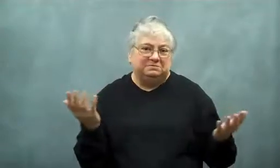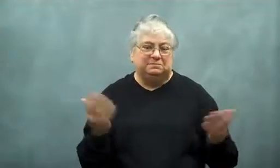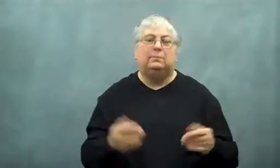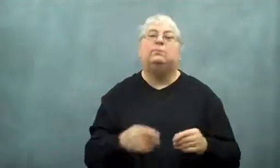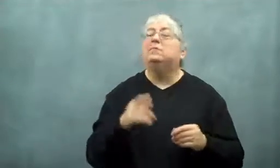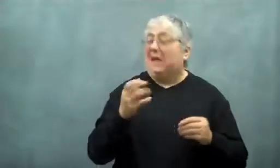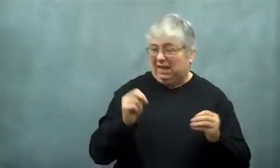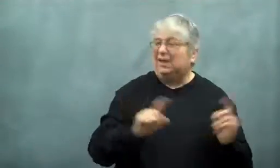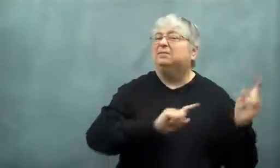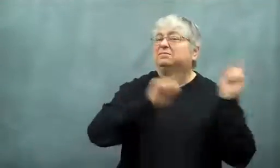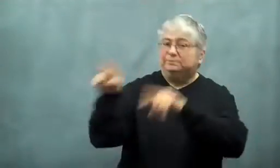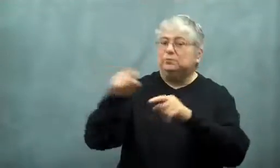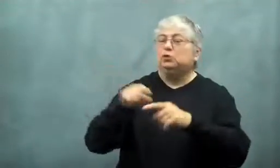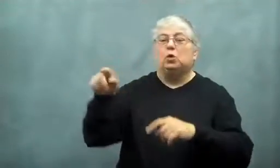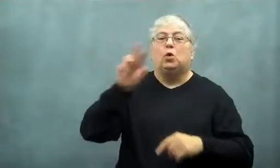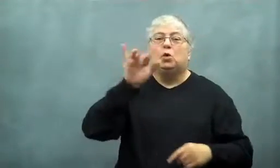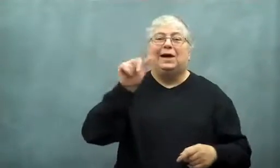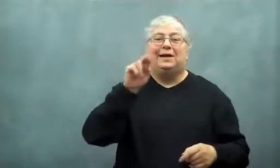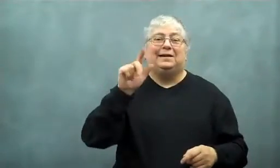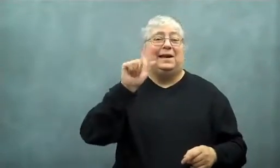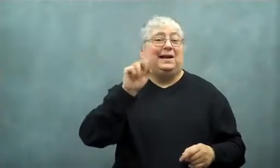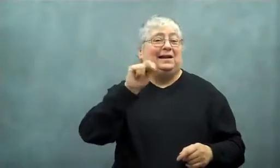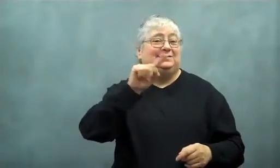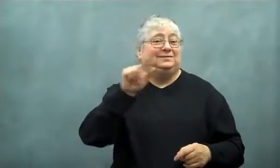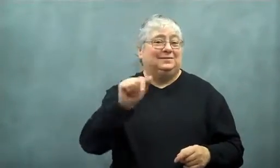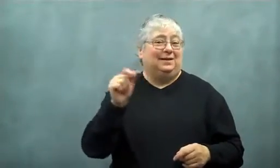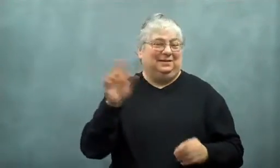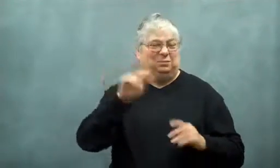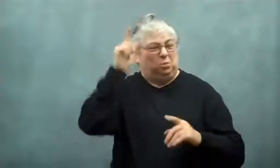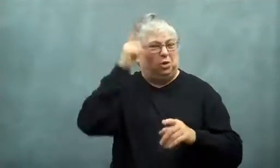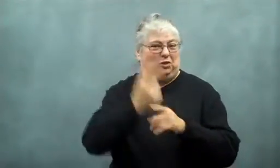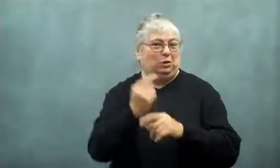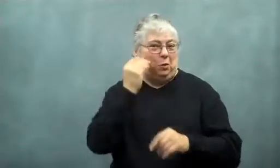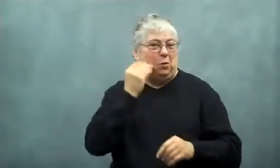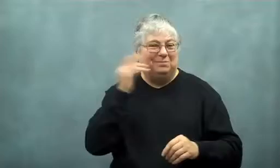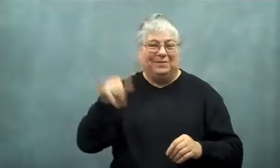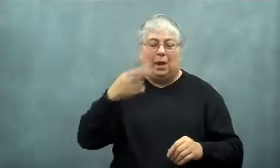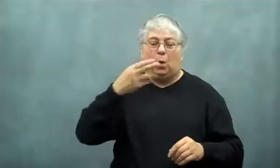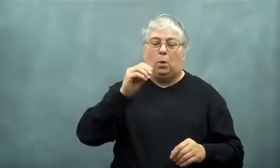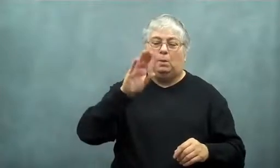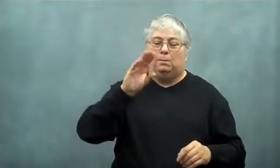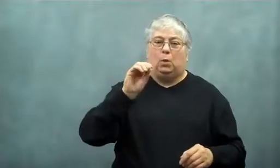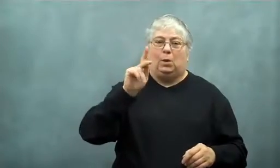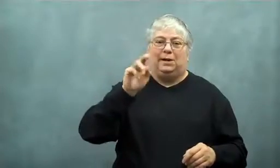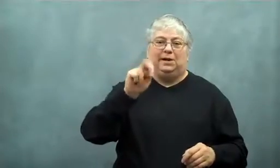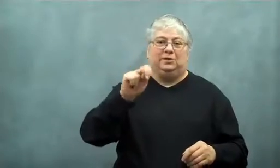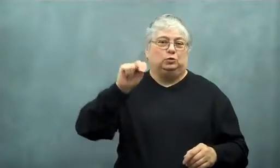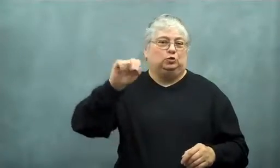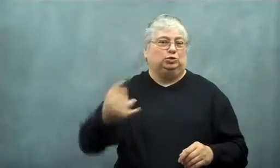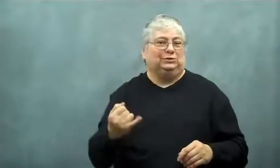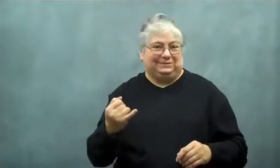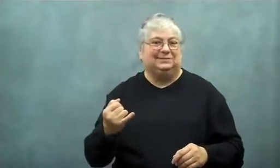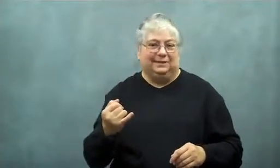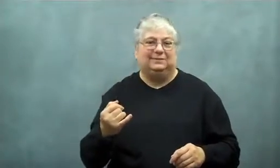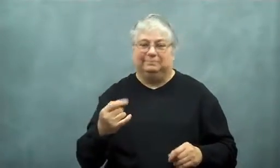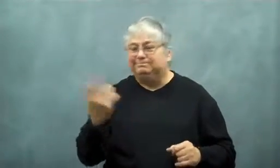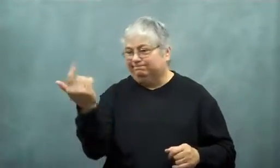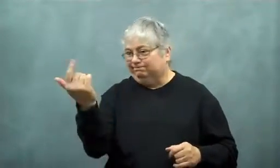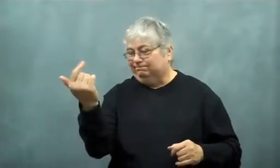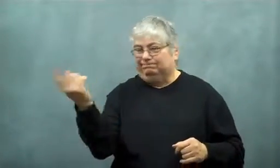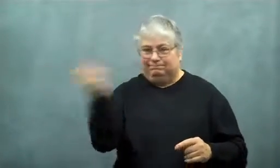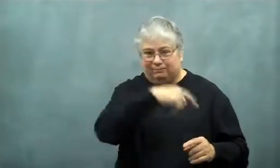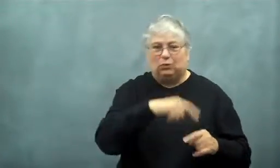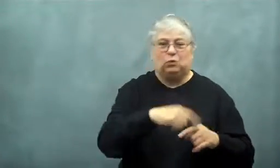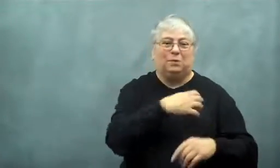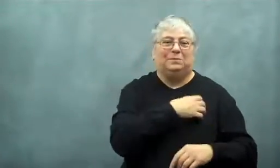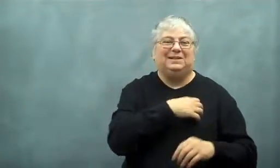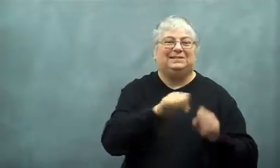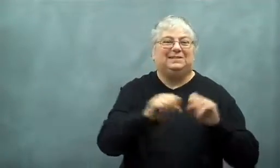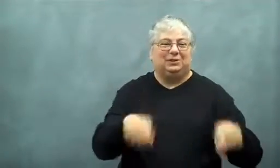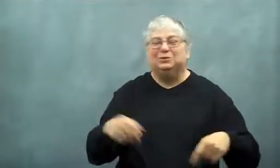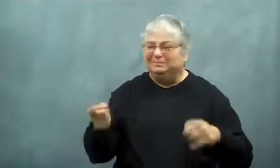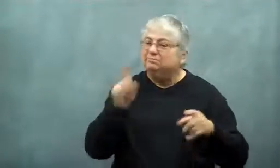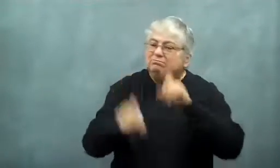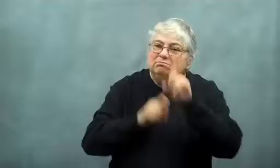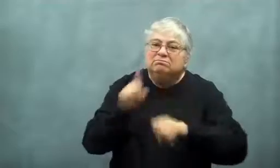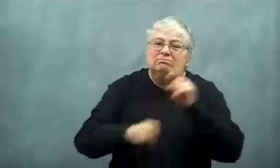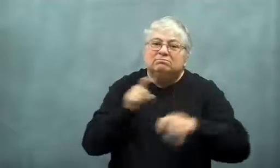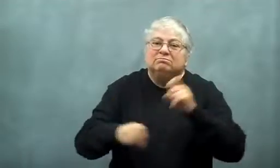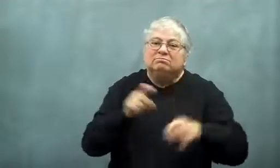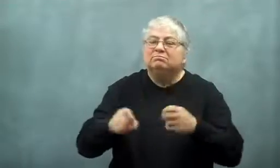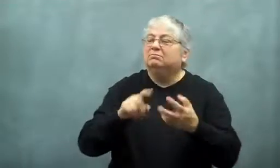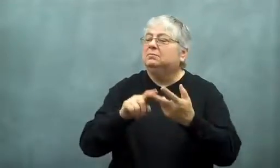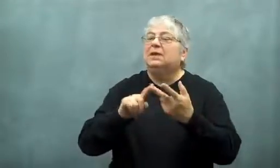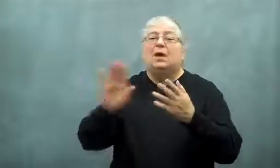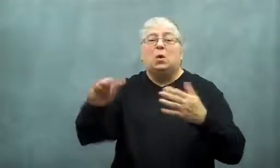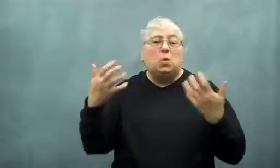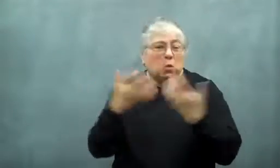Police also went to Ryan Lanza's home in Hoboken, NJ.